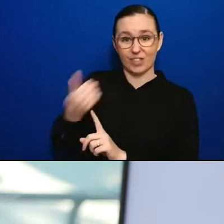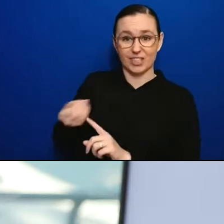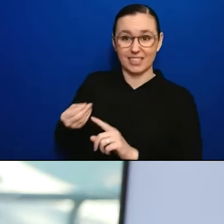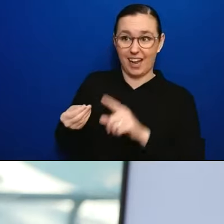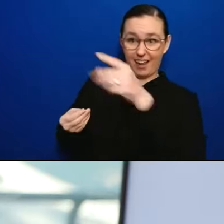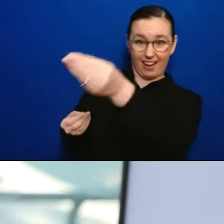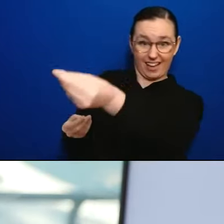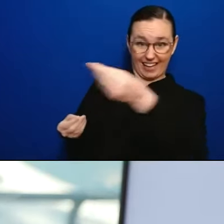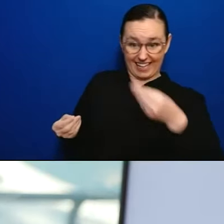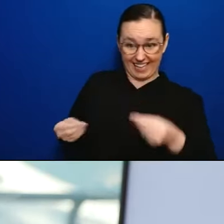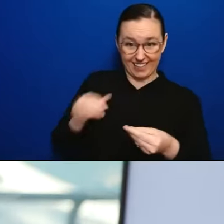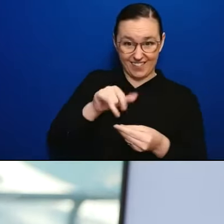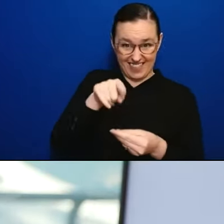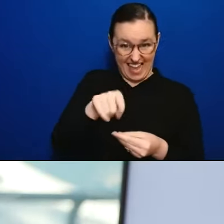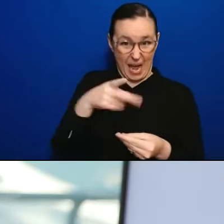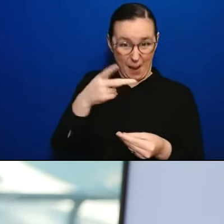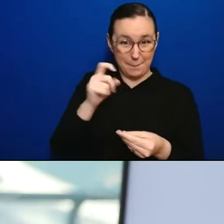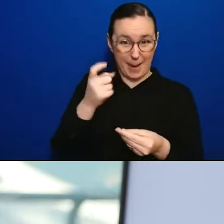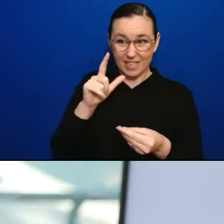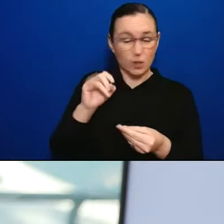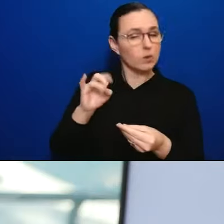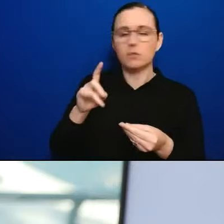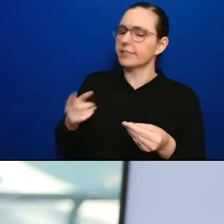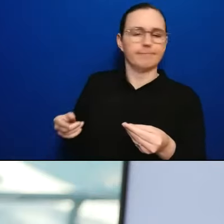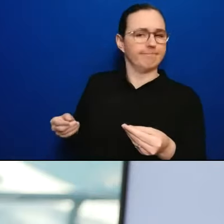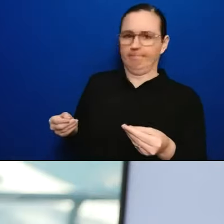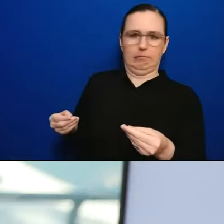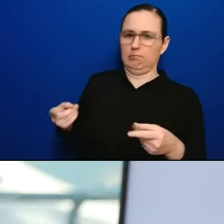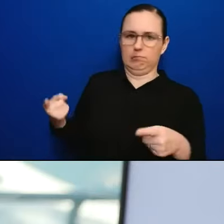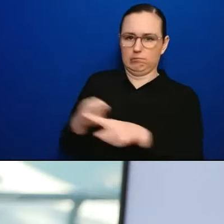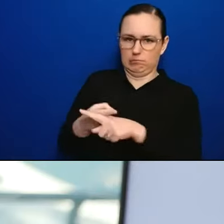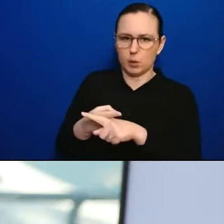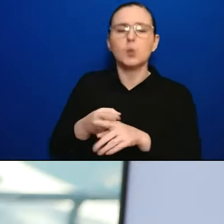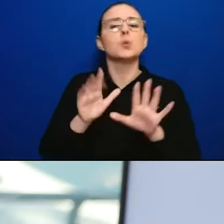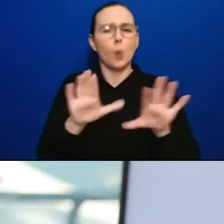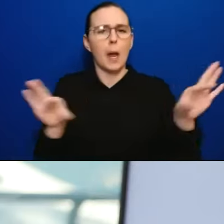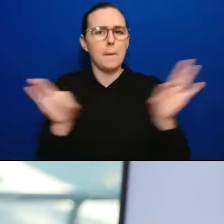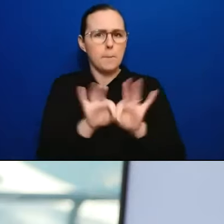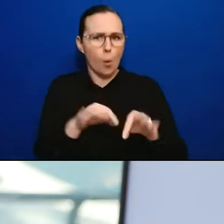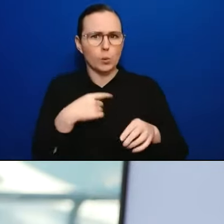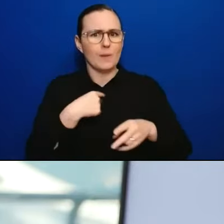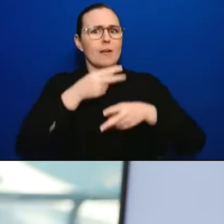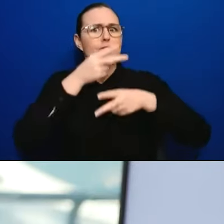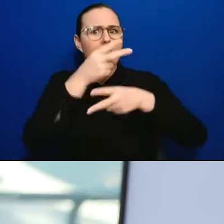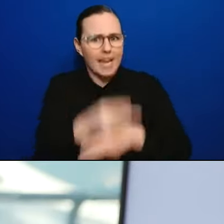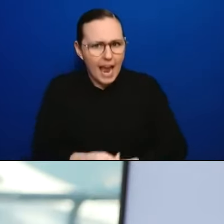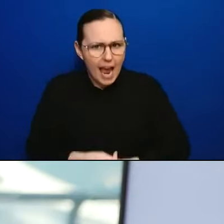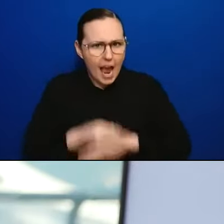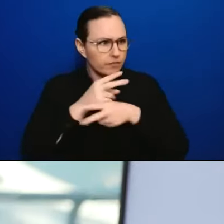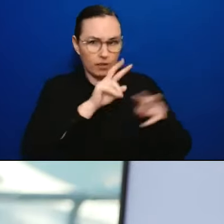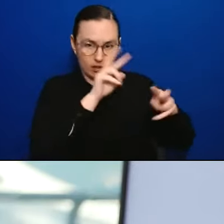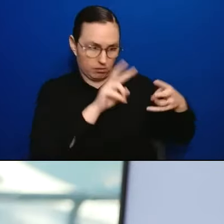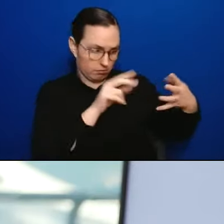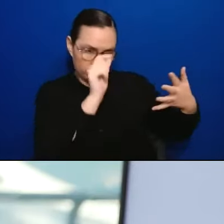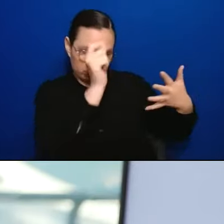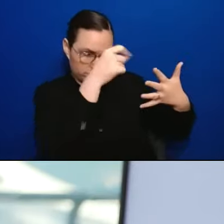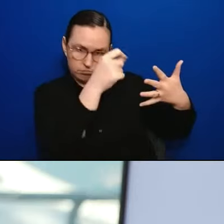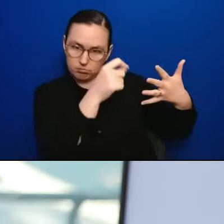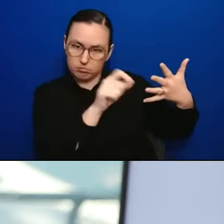interactions. So unfortunately many of the people who would potentially